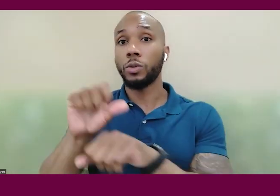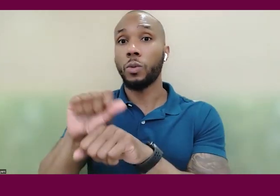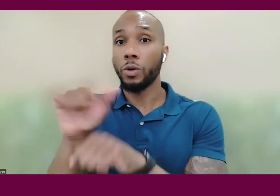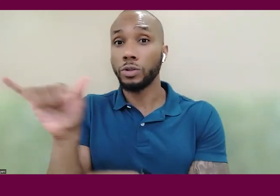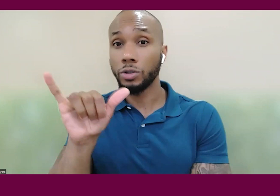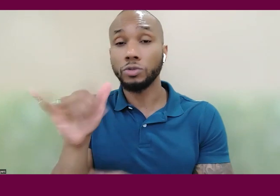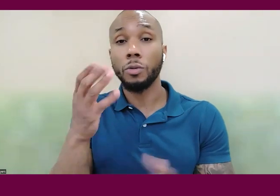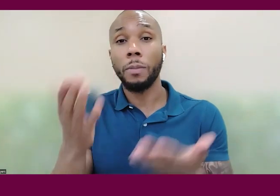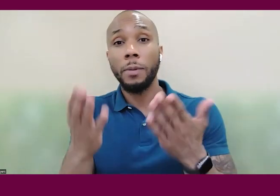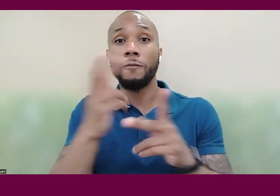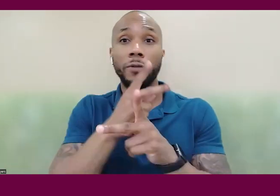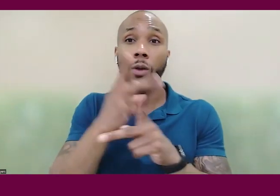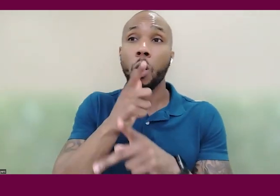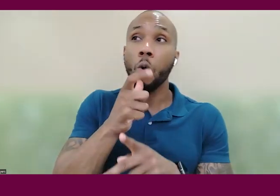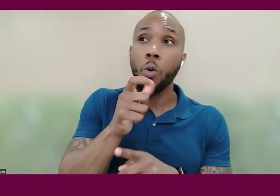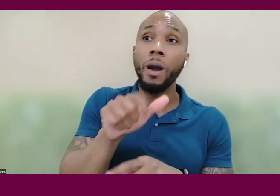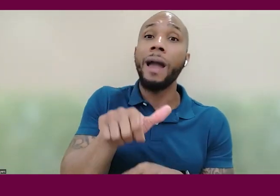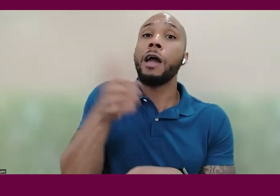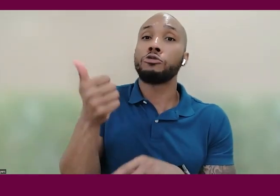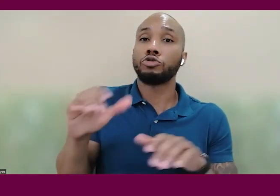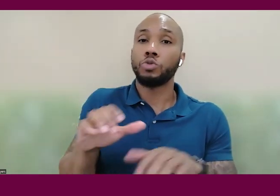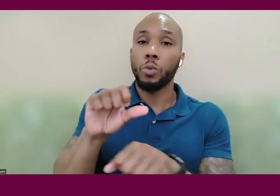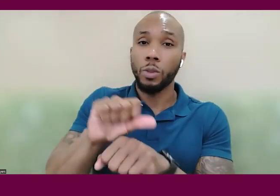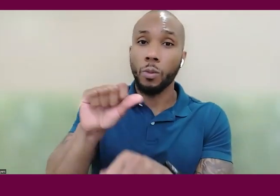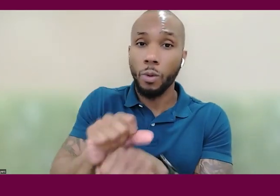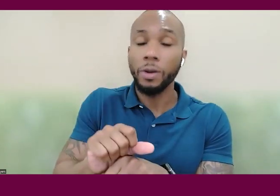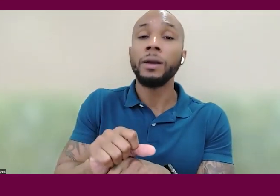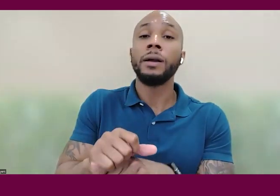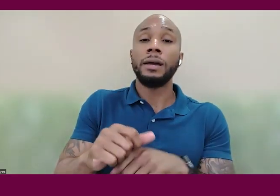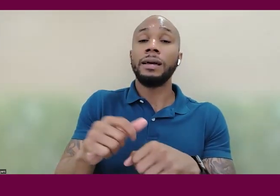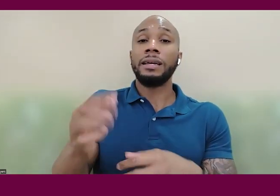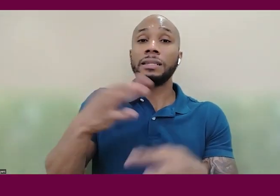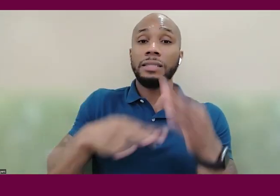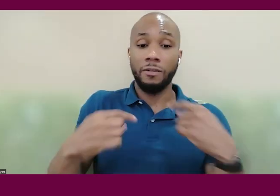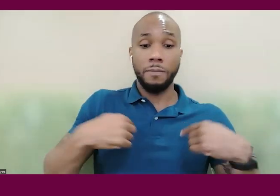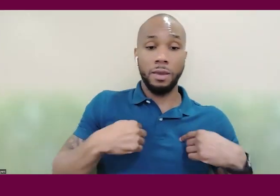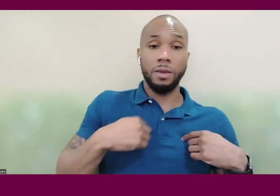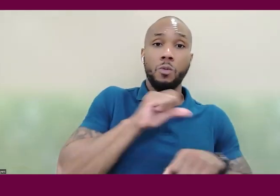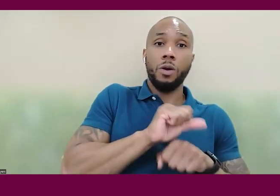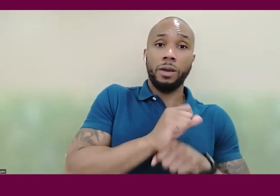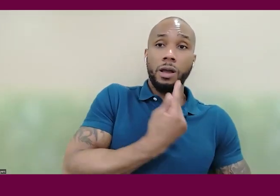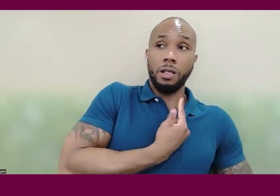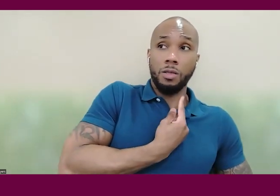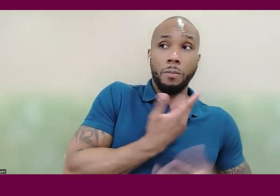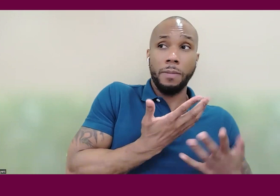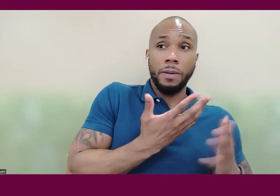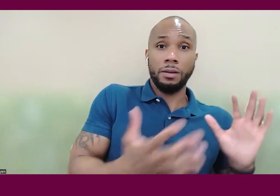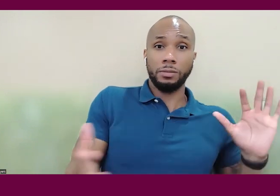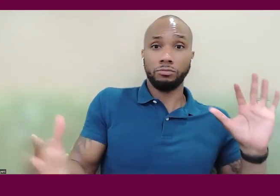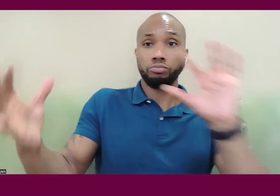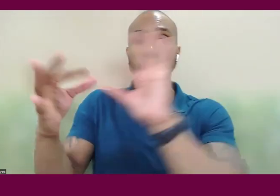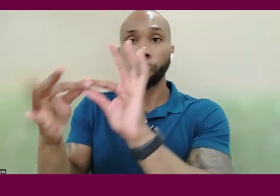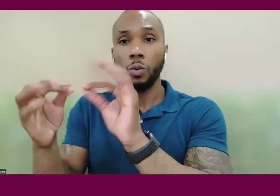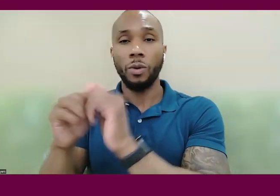So we probably want to figure out who they are and, instead of just me doing it here alone, it could be me and this other person doing it.